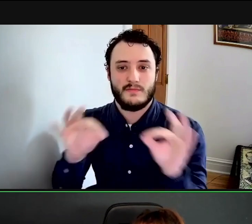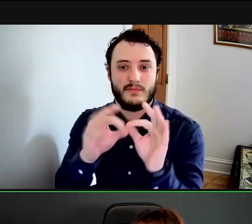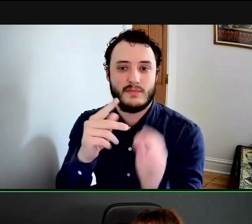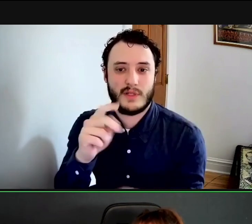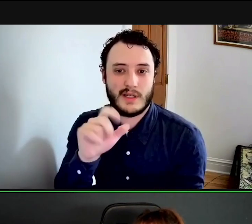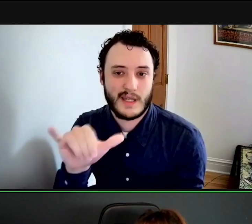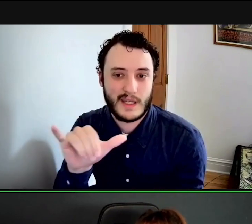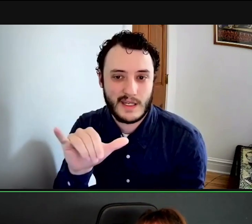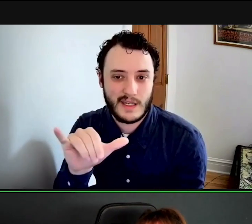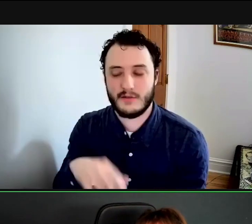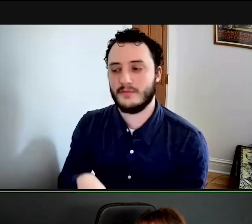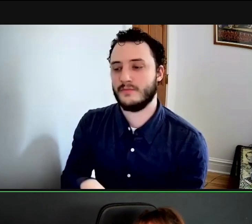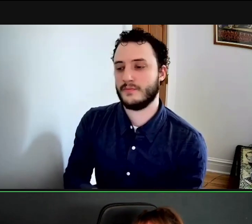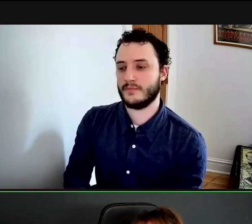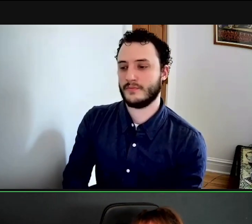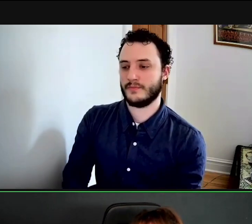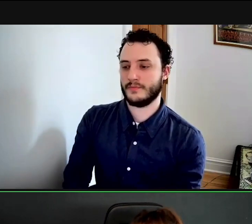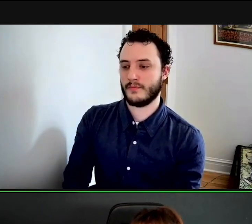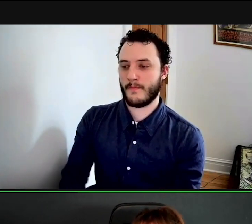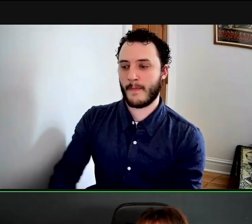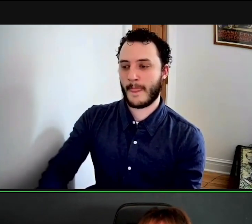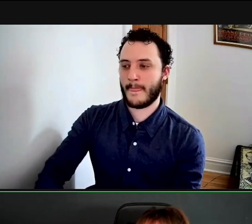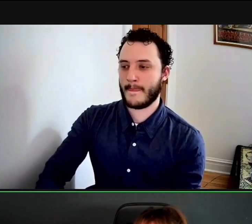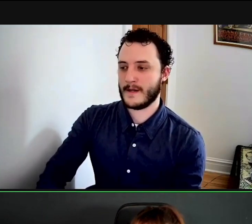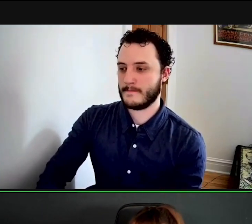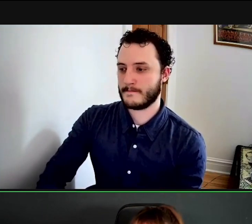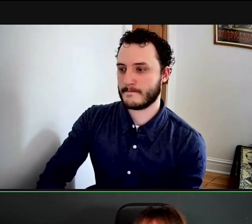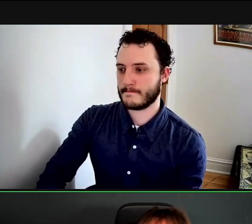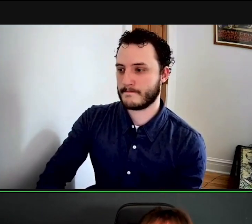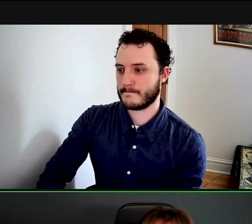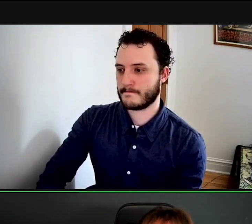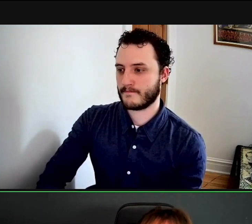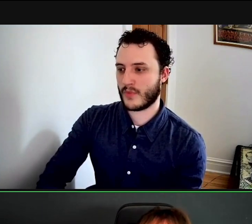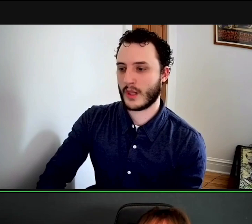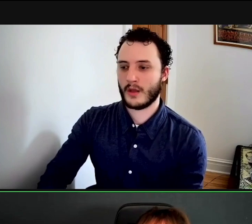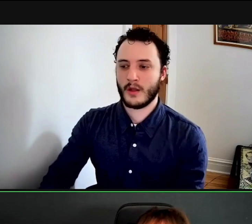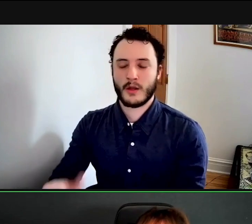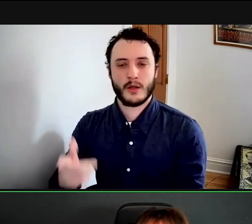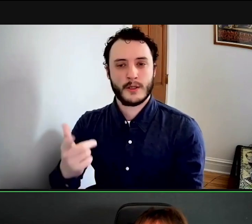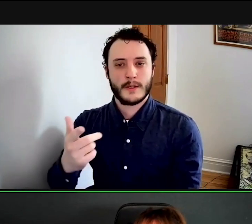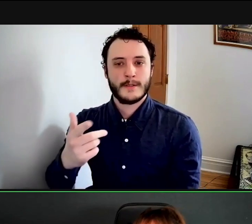Remember that effective communication is key to ensuring access on campus.